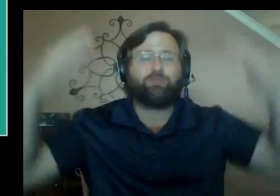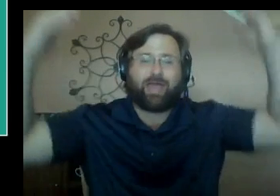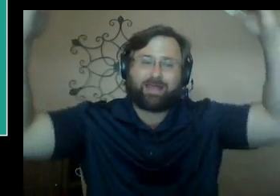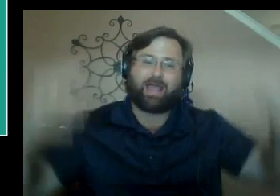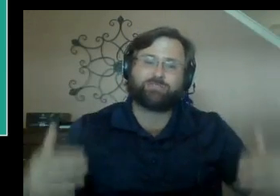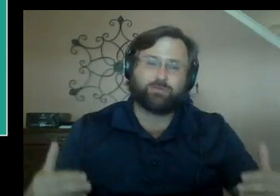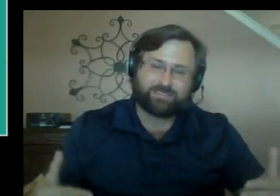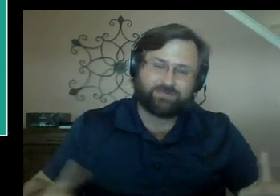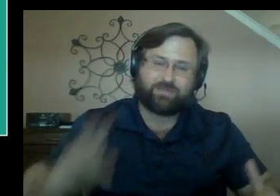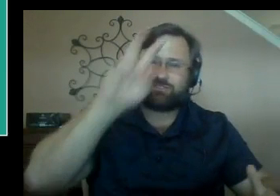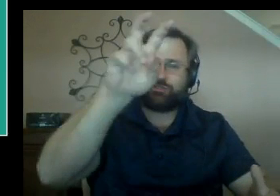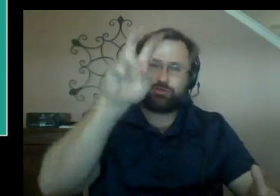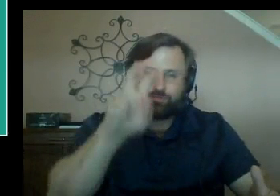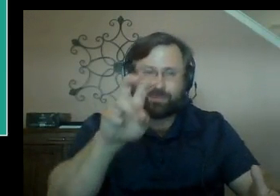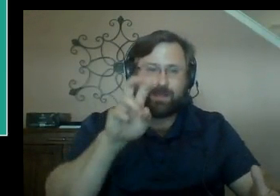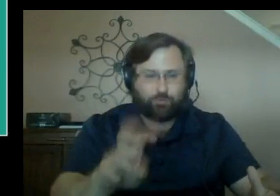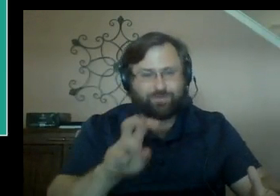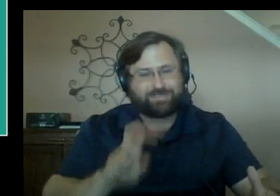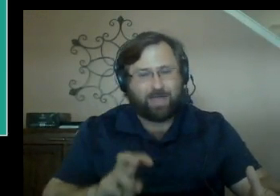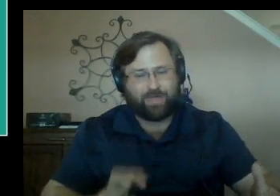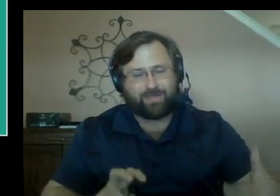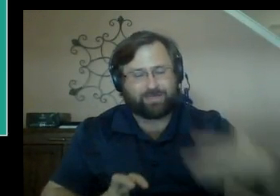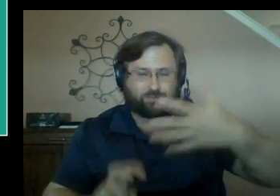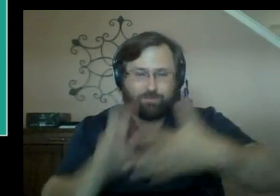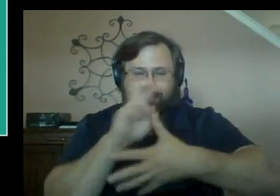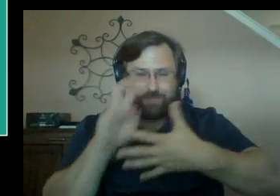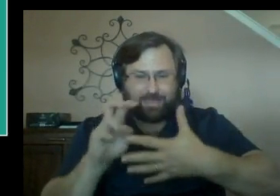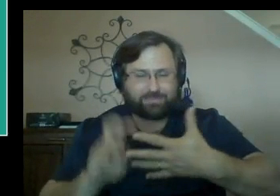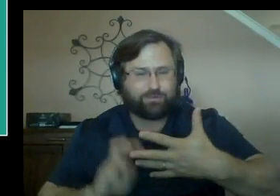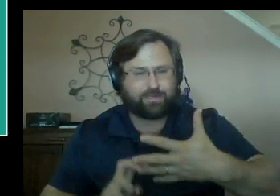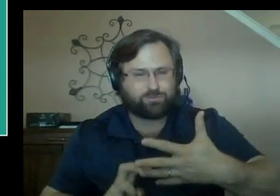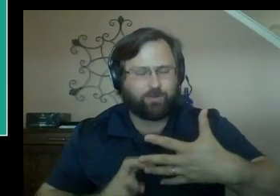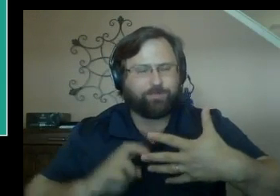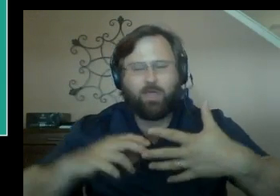we had an actual list of things to do and I'm moving down that list i may use my hand to do that as well